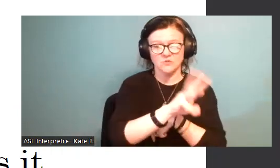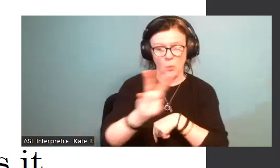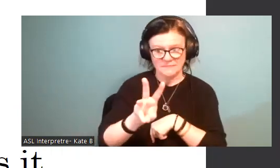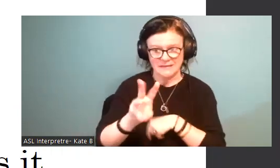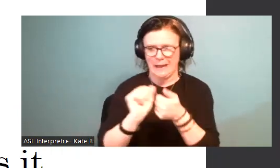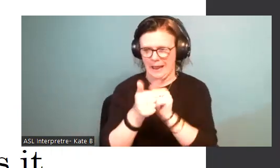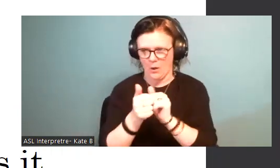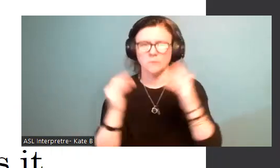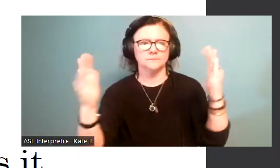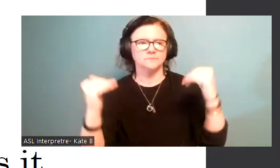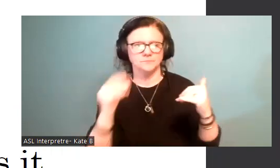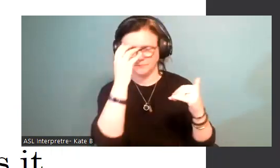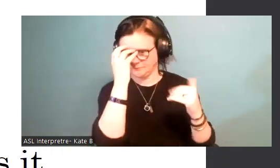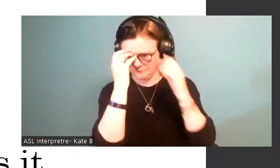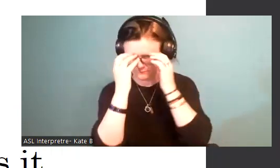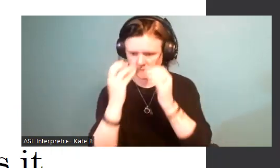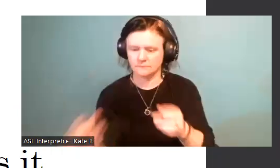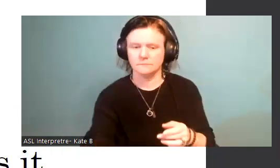going to determine what is ARIA and where is it